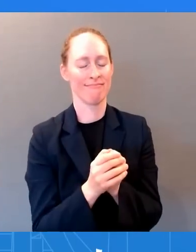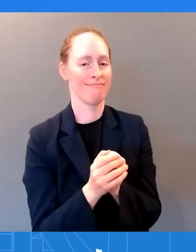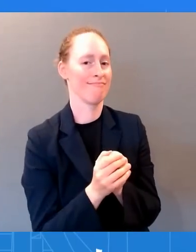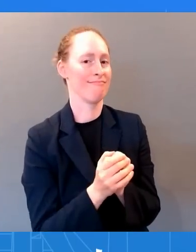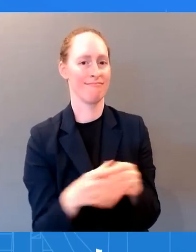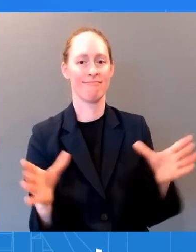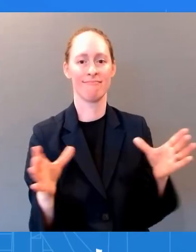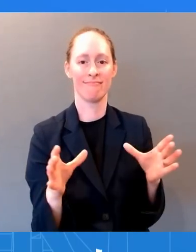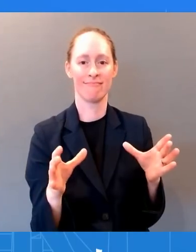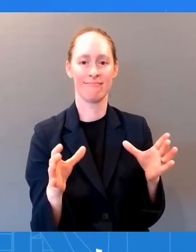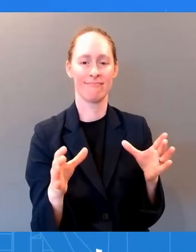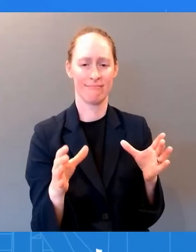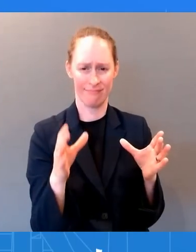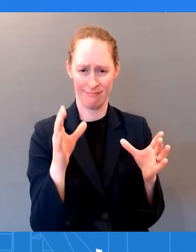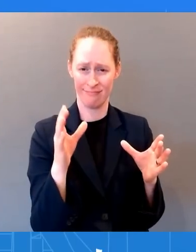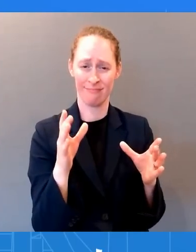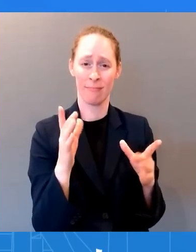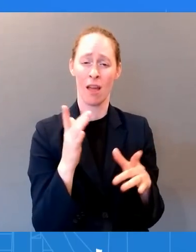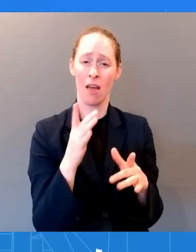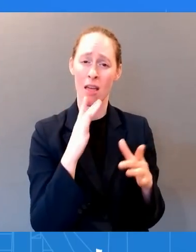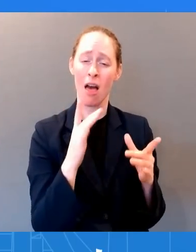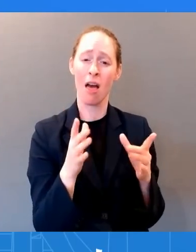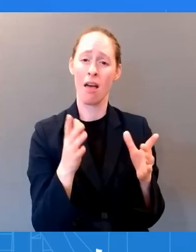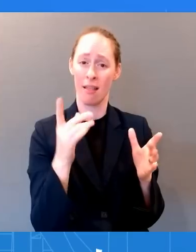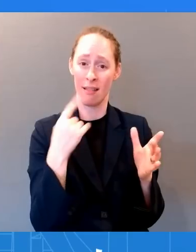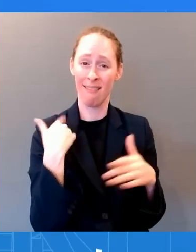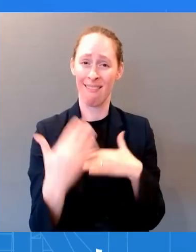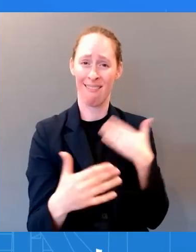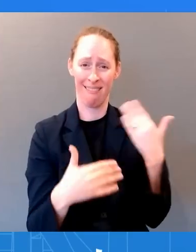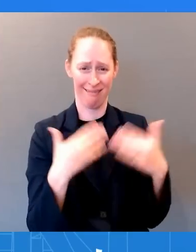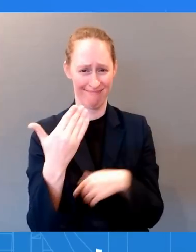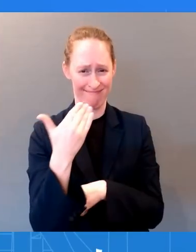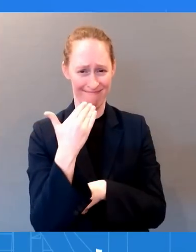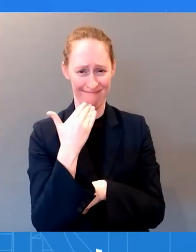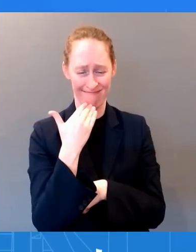you've heard others from NEC sl- -- say this: slowing down as --